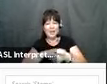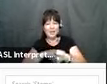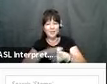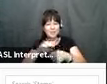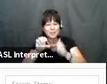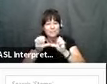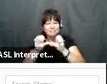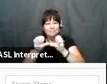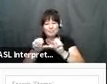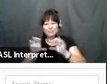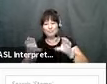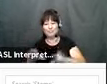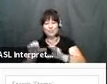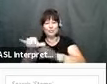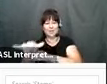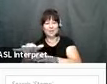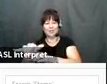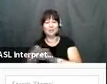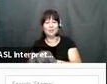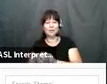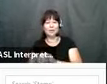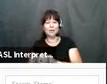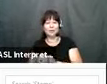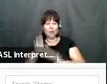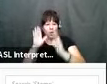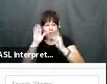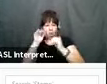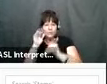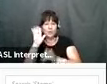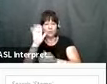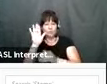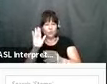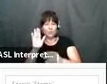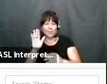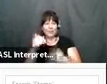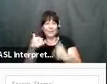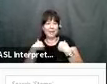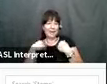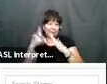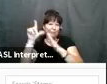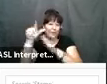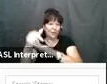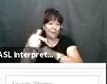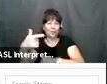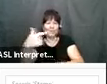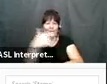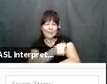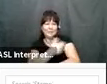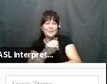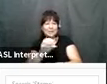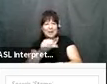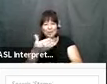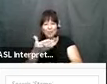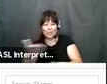the corner, hopefully vaccine and more treatments. So what can Sonoma County do now to slow